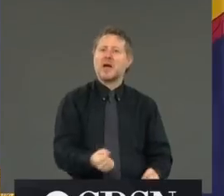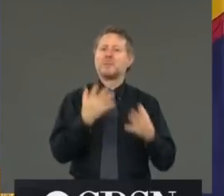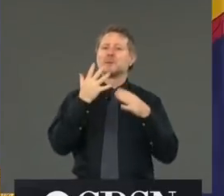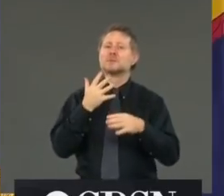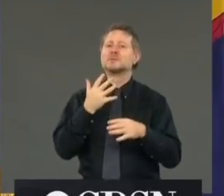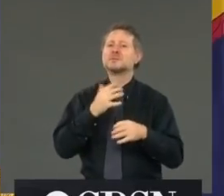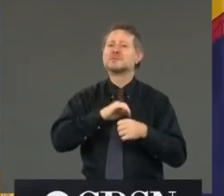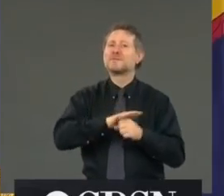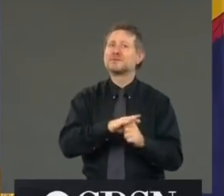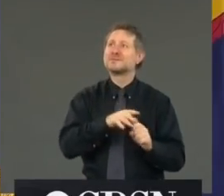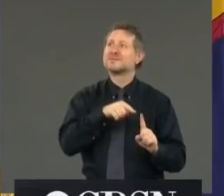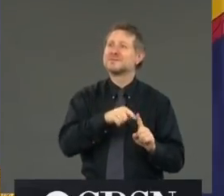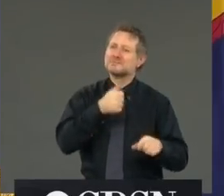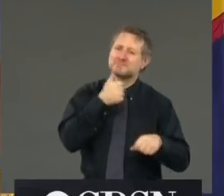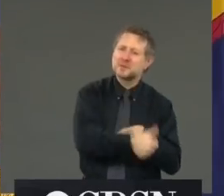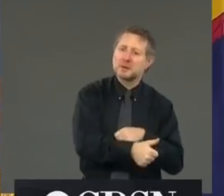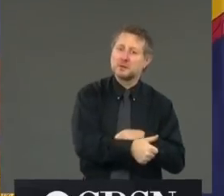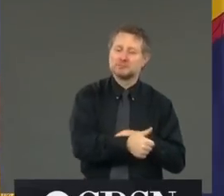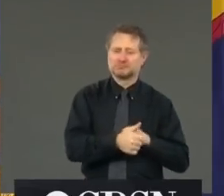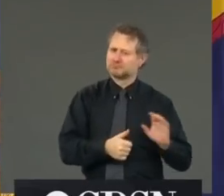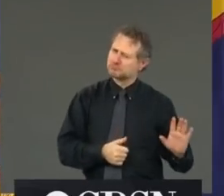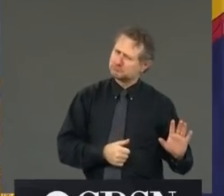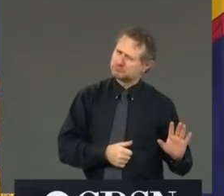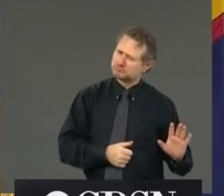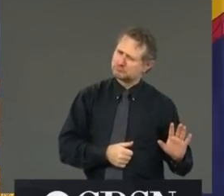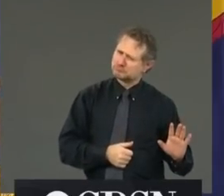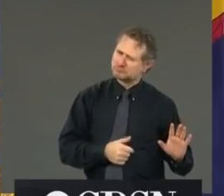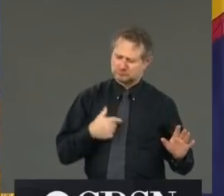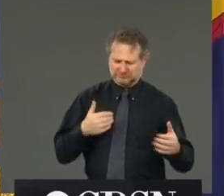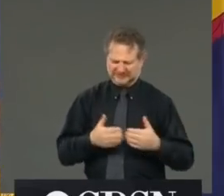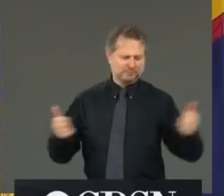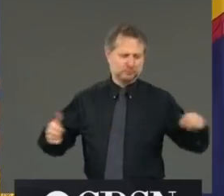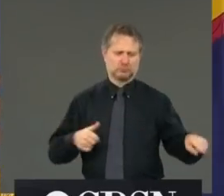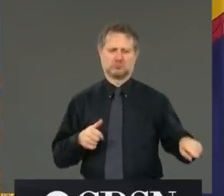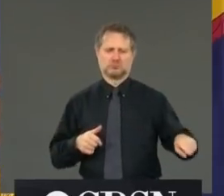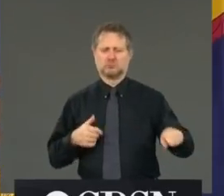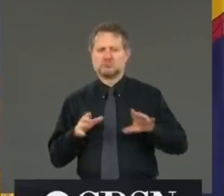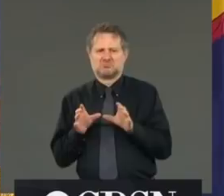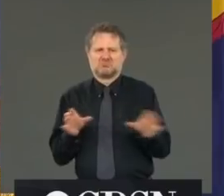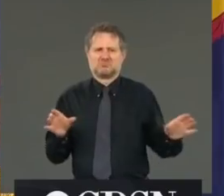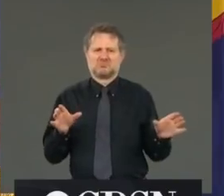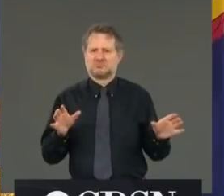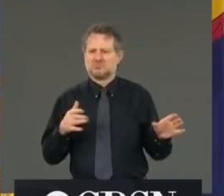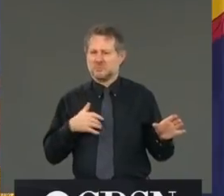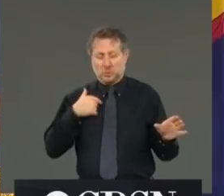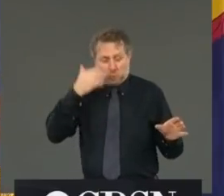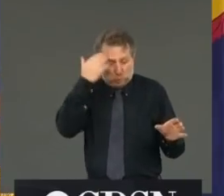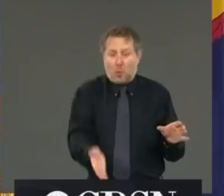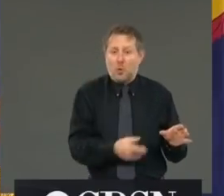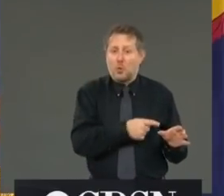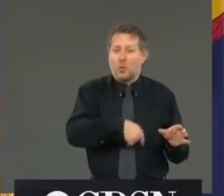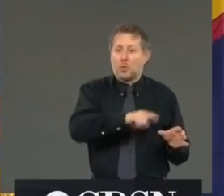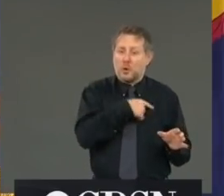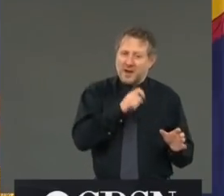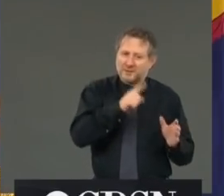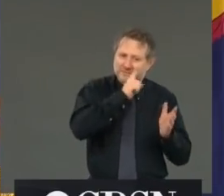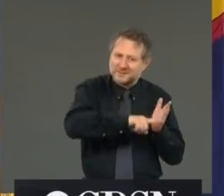WELL, JUST COMBINE PROBABLE WITH CONFIRMED. SOME PEOPLE SAY, NO, THEY'RE NOT CONFIRMED DEATHS.